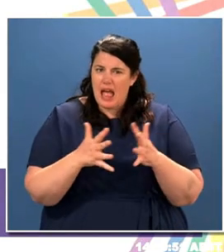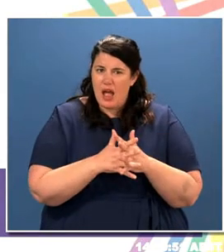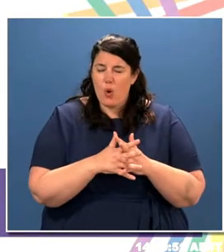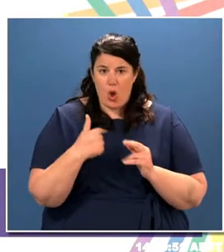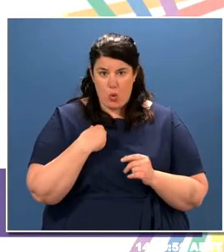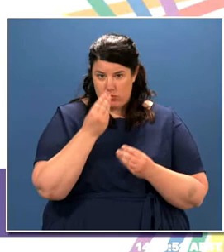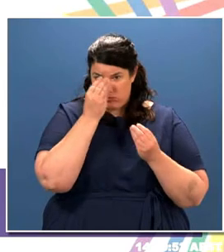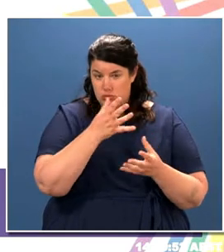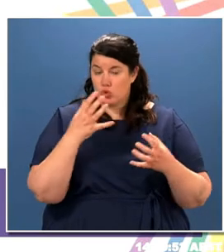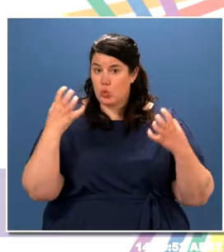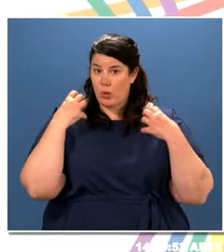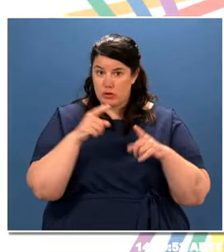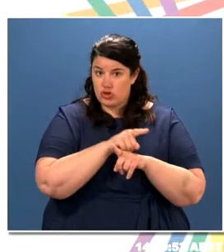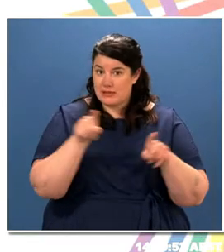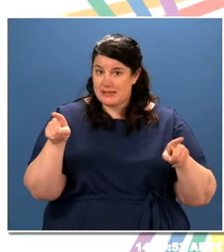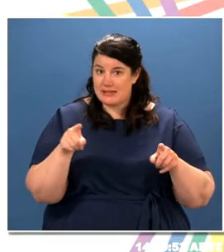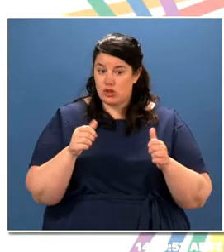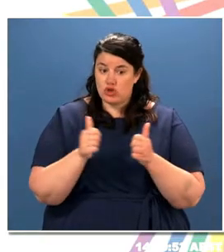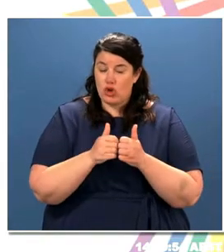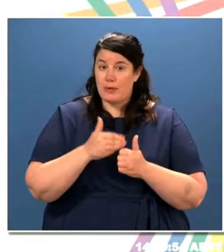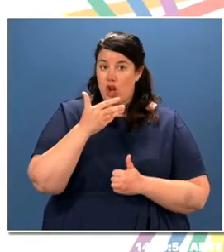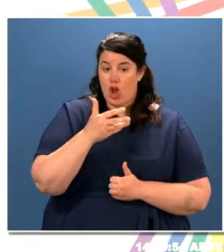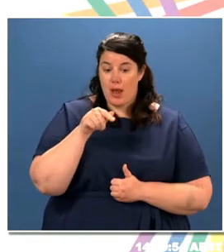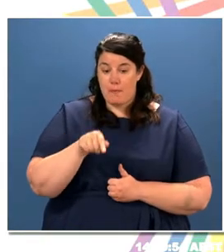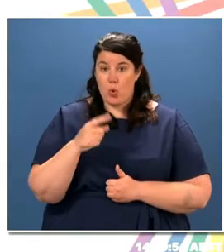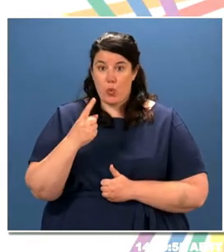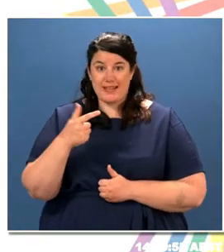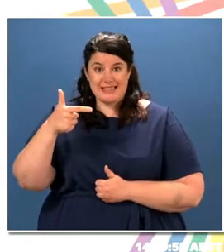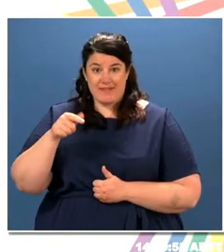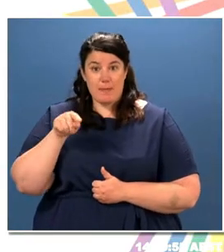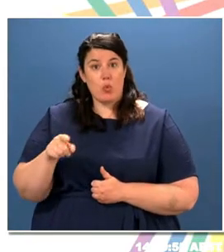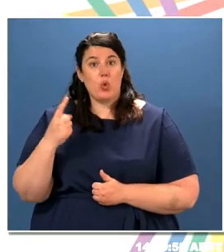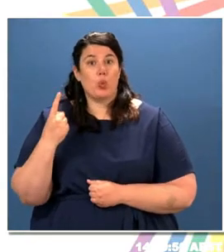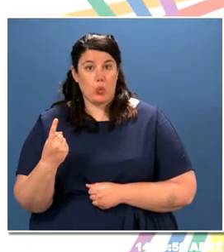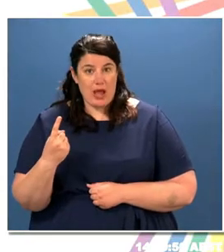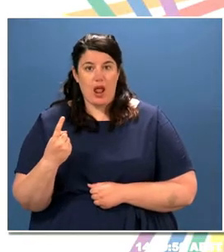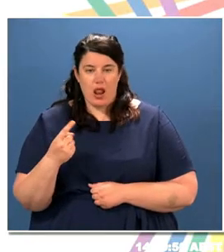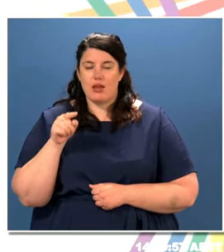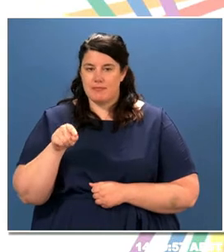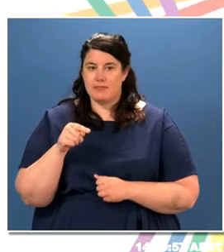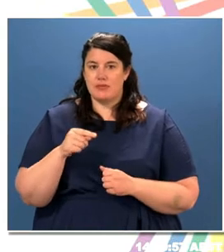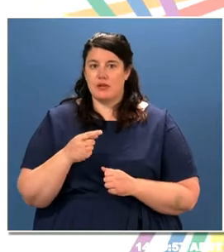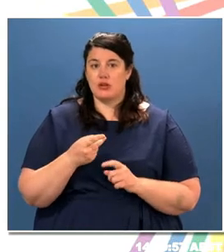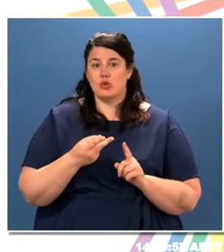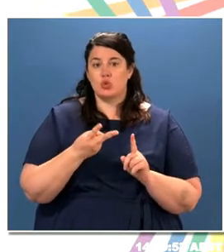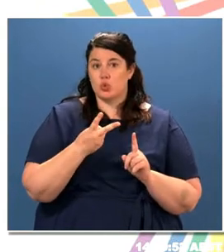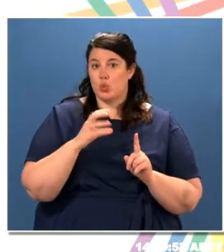Commissioners I just note that document 9.17.1 is that toolkit, and it is about 207 pages,